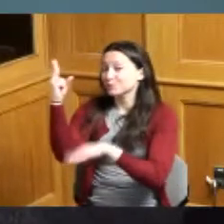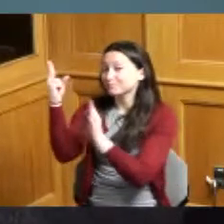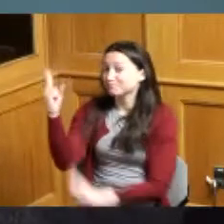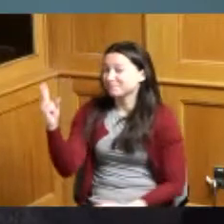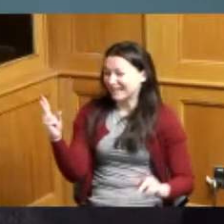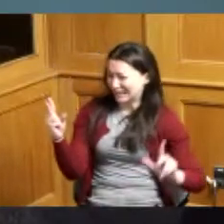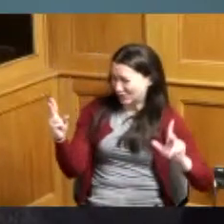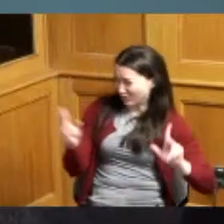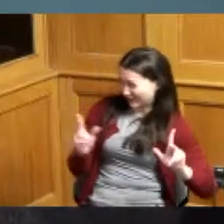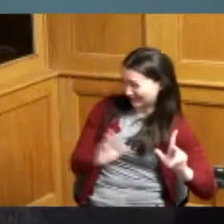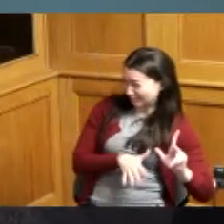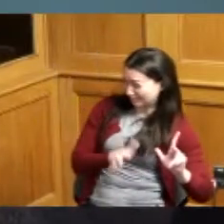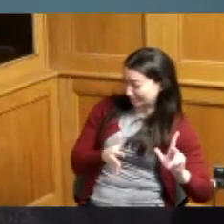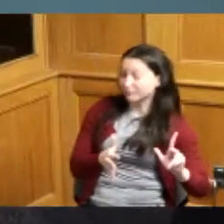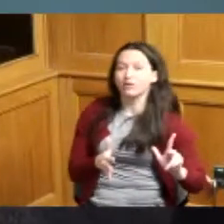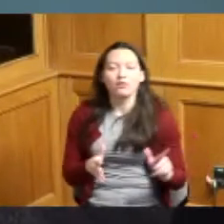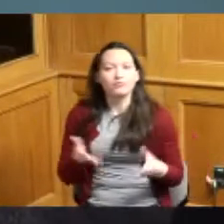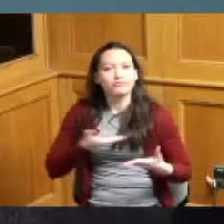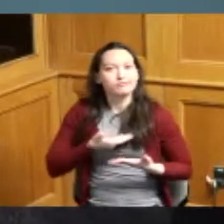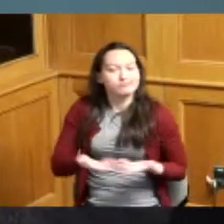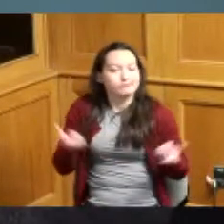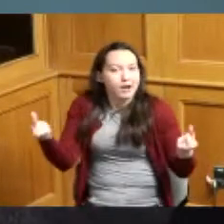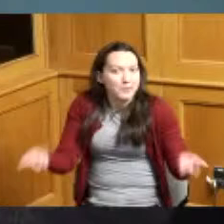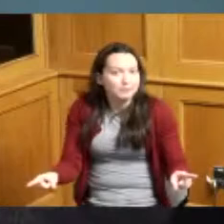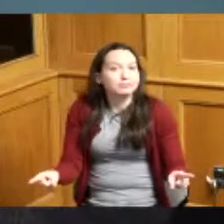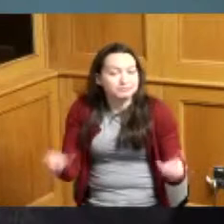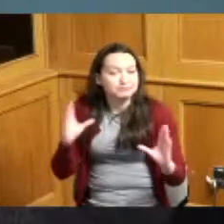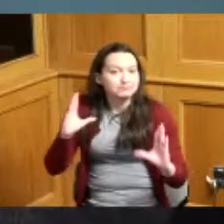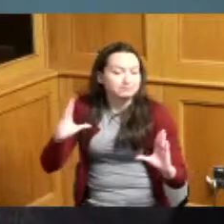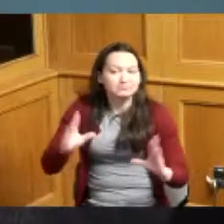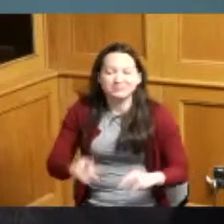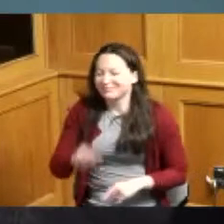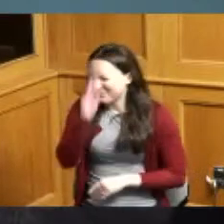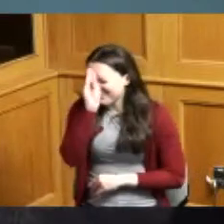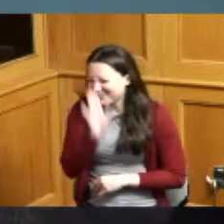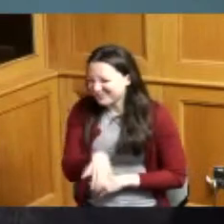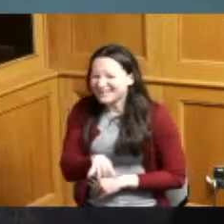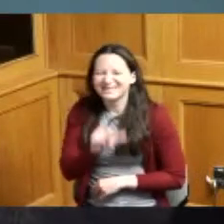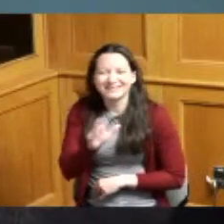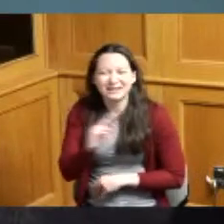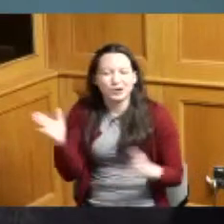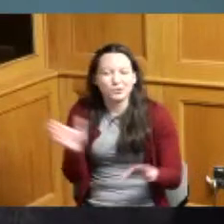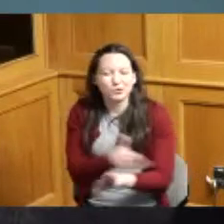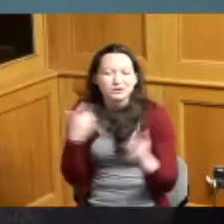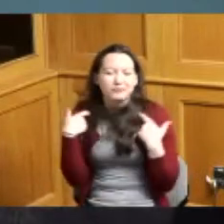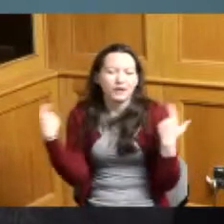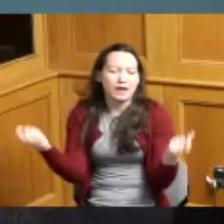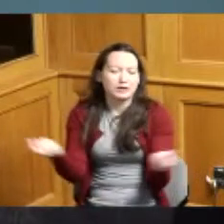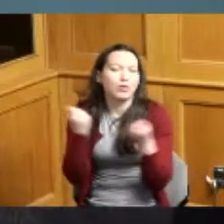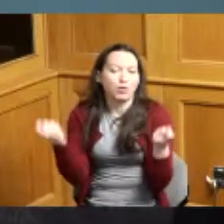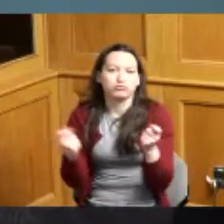3 p.m the induction will happen and as you know the Cincinnati music festival is one of our top